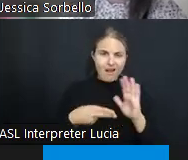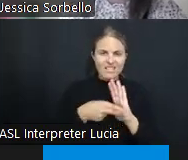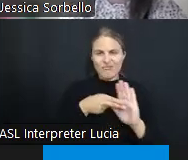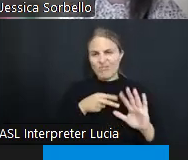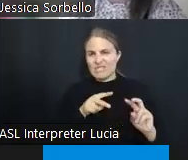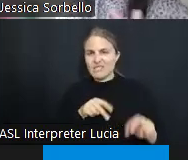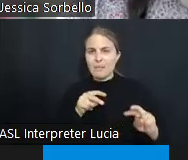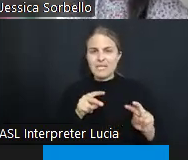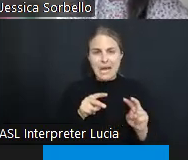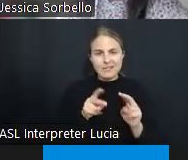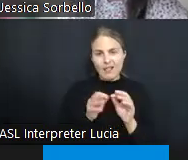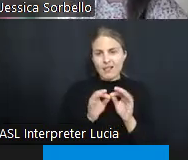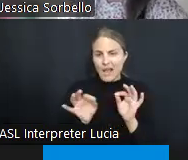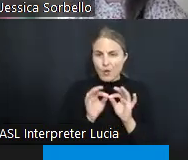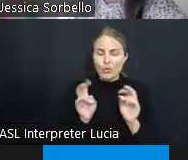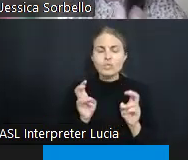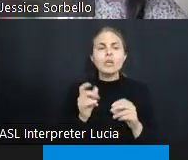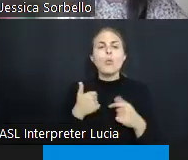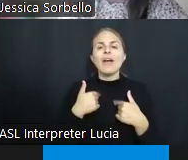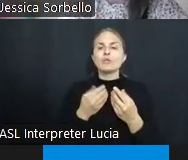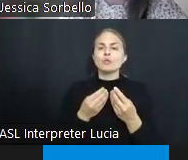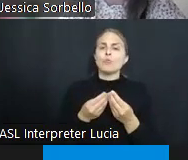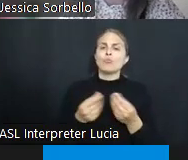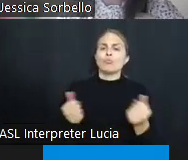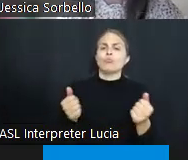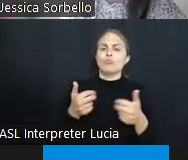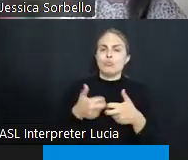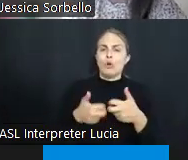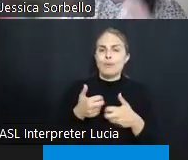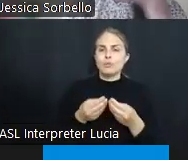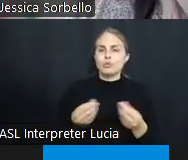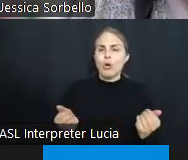uncomfortable in the beginning . Because, you know, I think